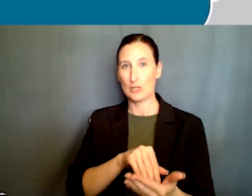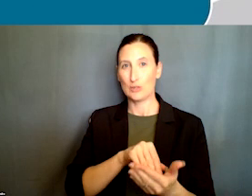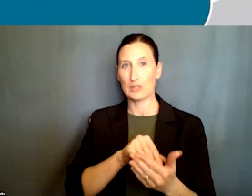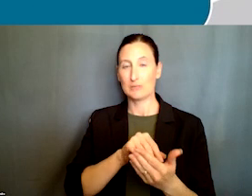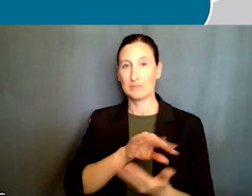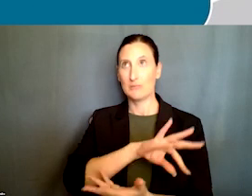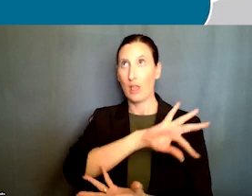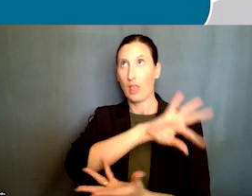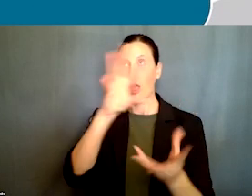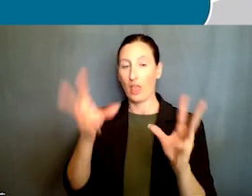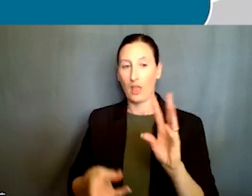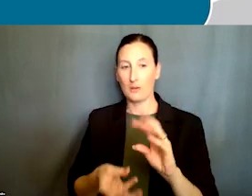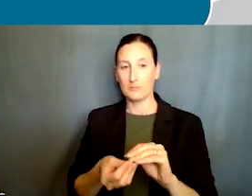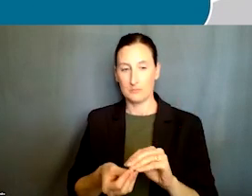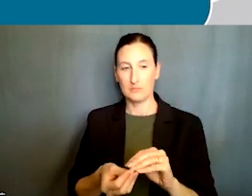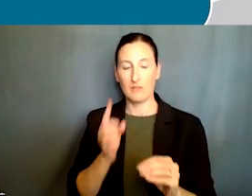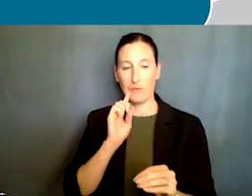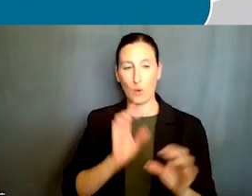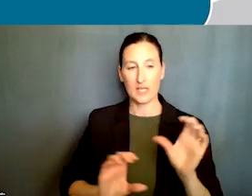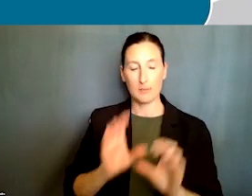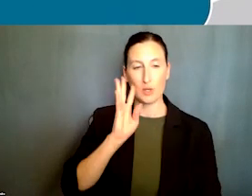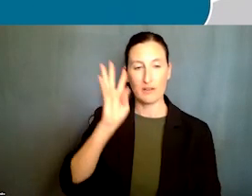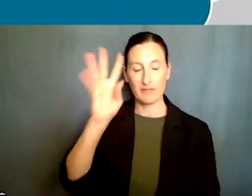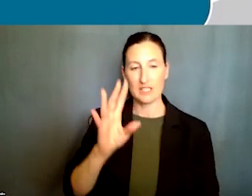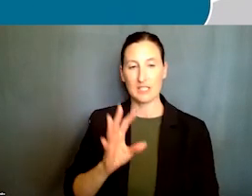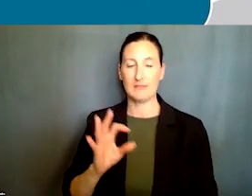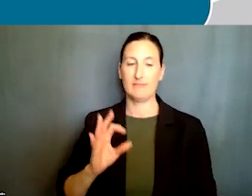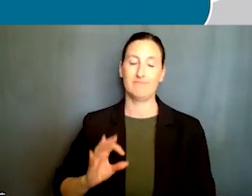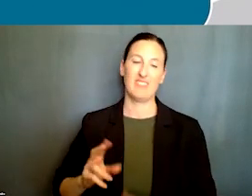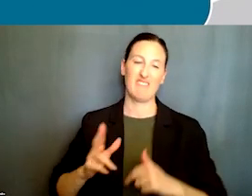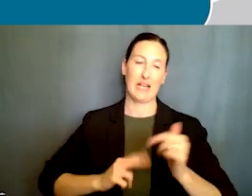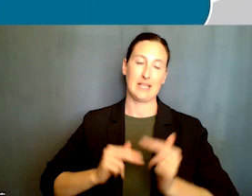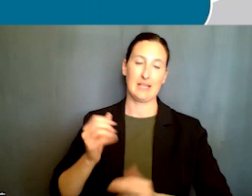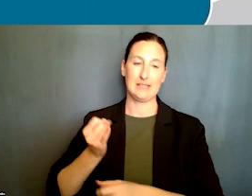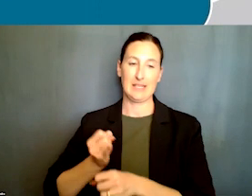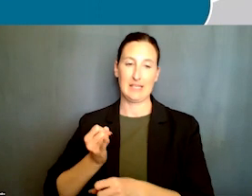chemical innovation facilities and institutes. There are eight different centers and they've made